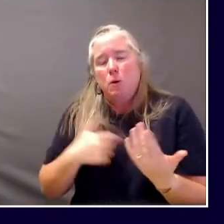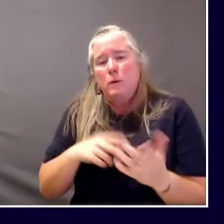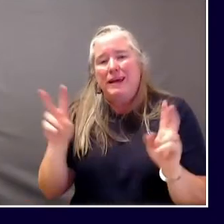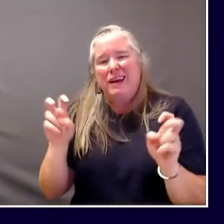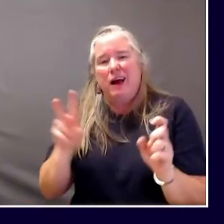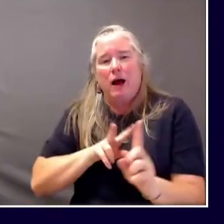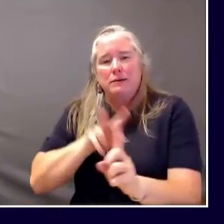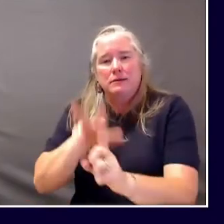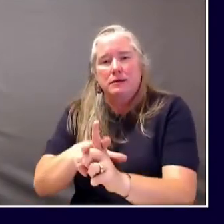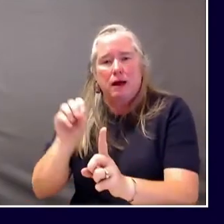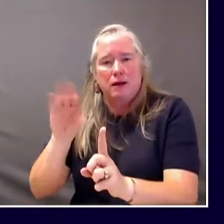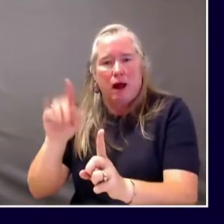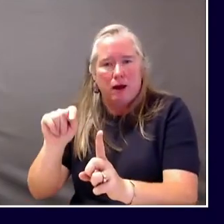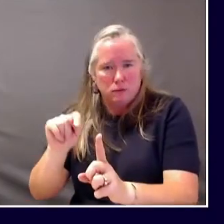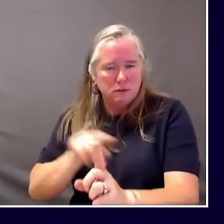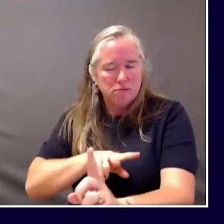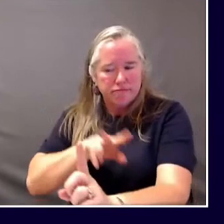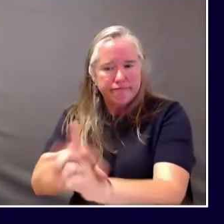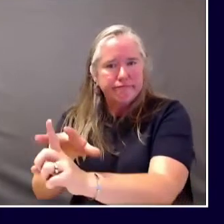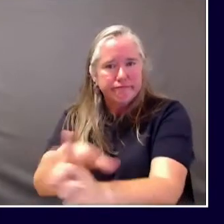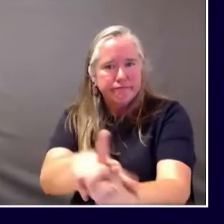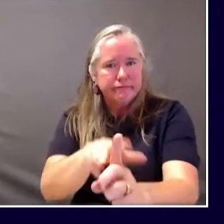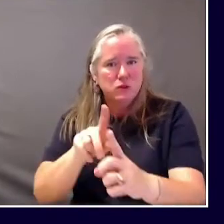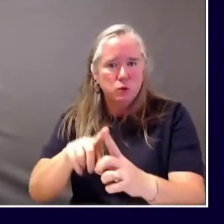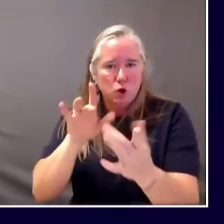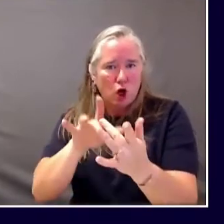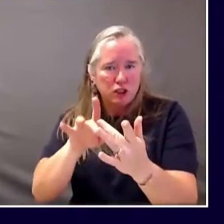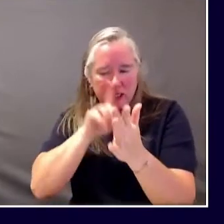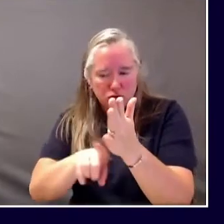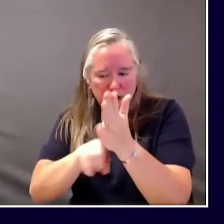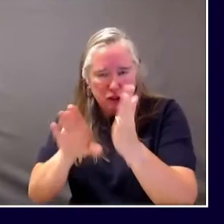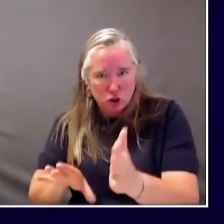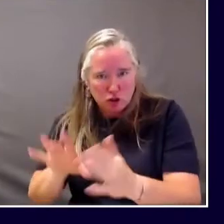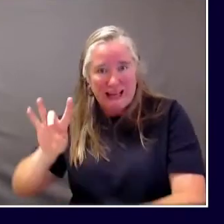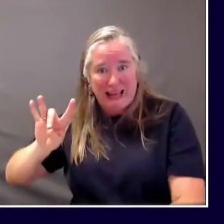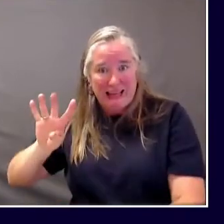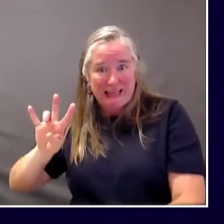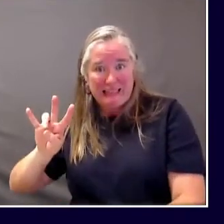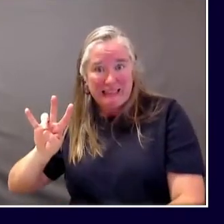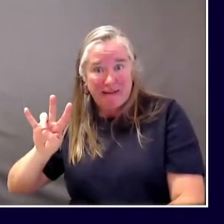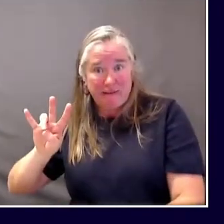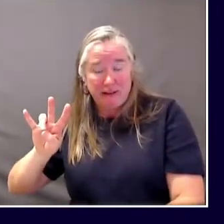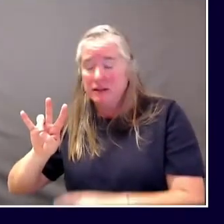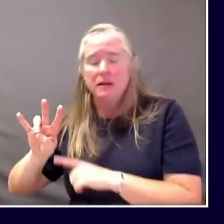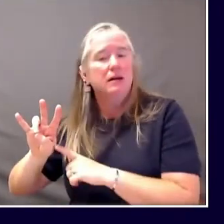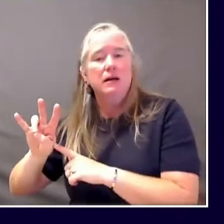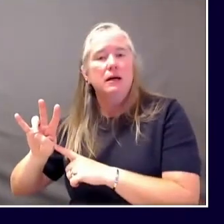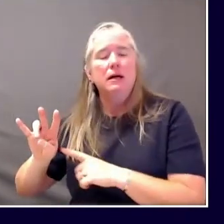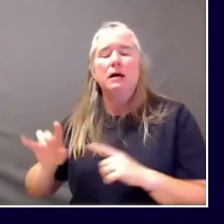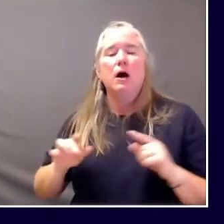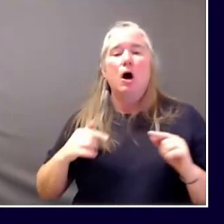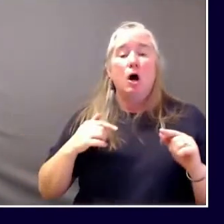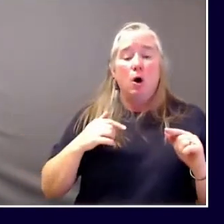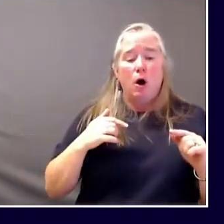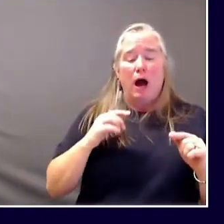new cases our view at Maine CDC and the view that we have taken